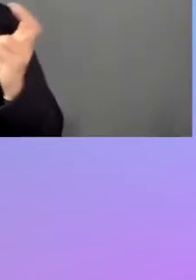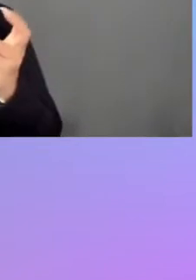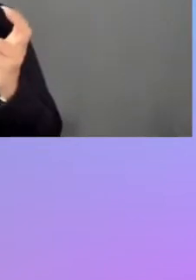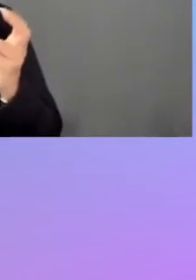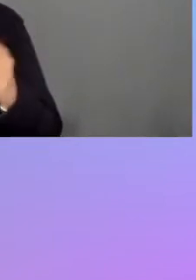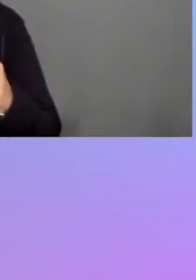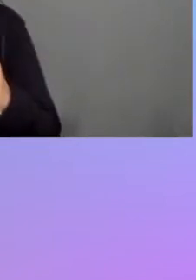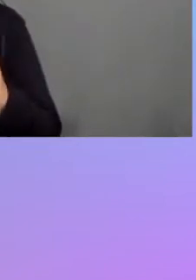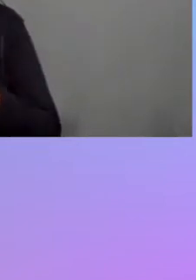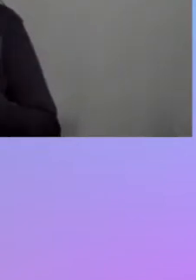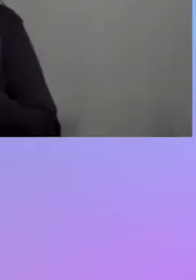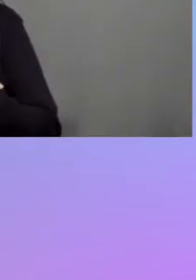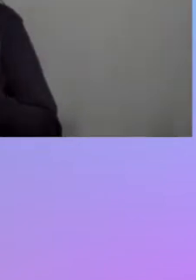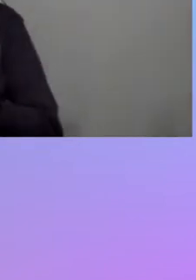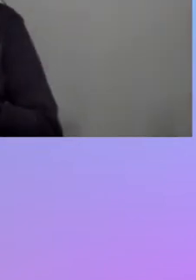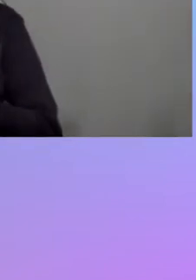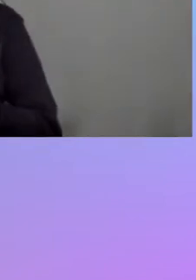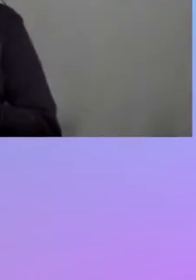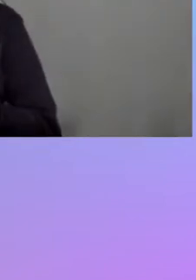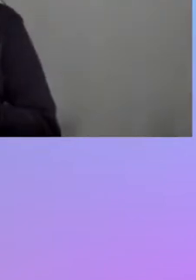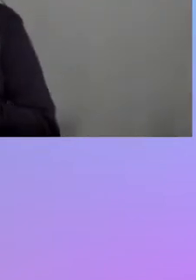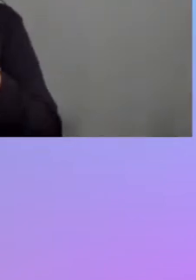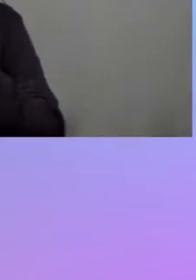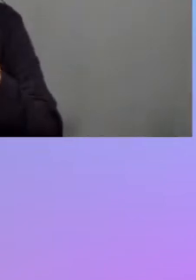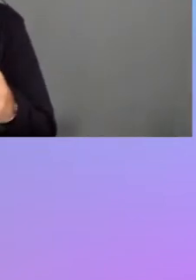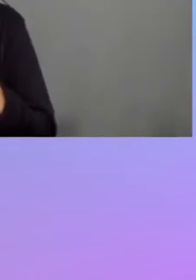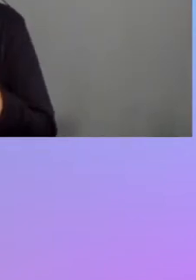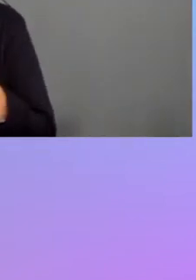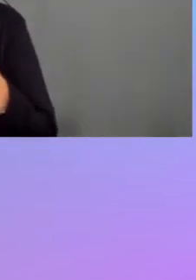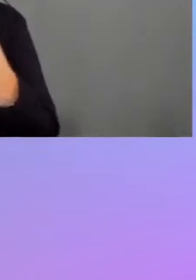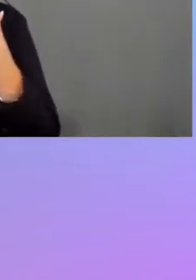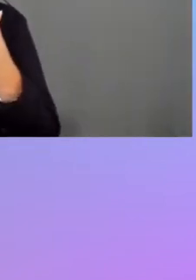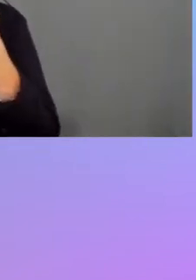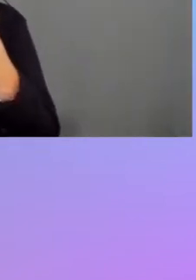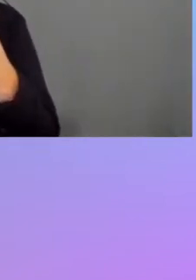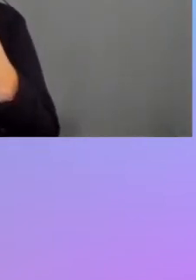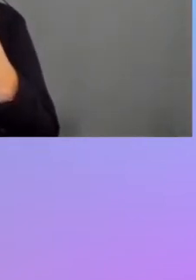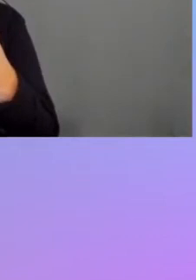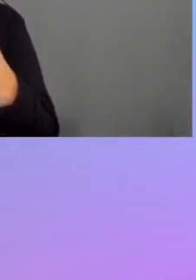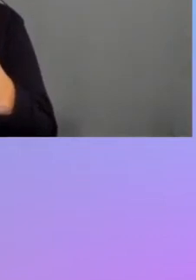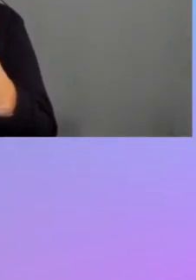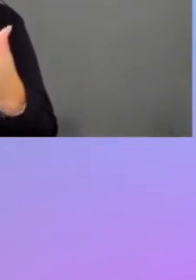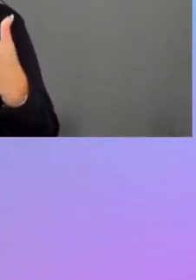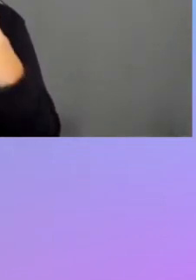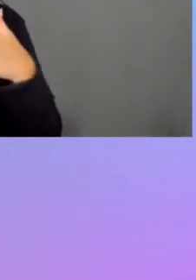[KRISTINA] The principle is that happy violation of title